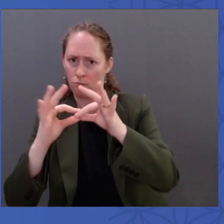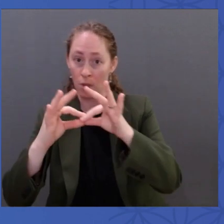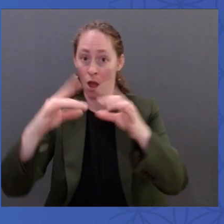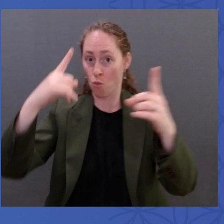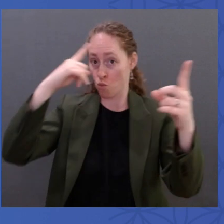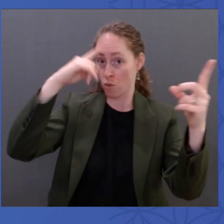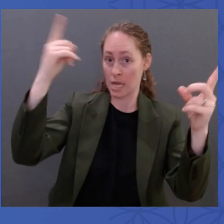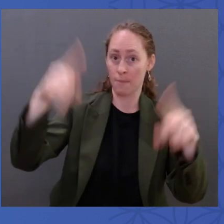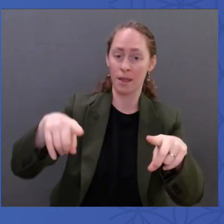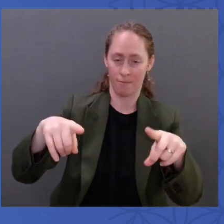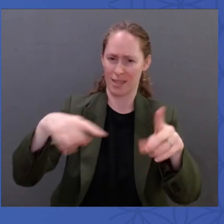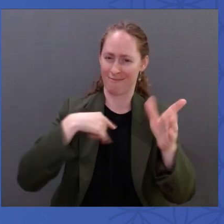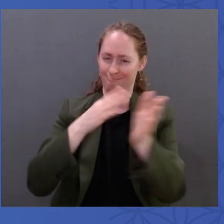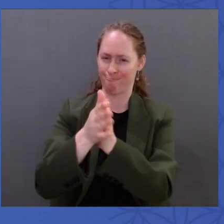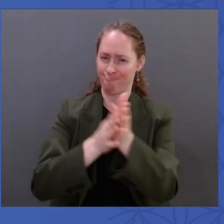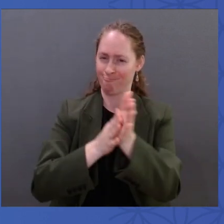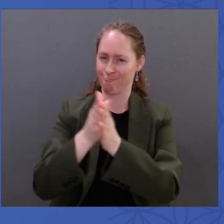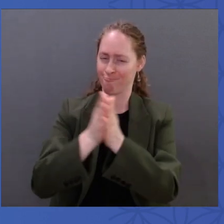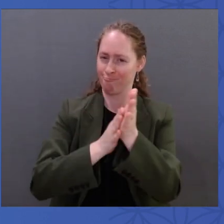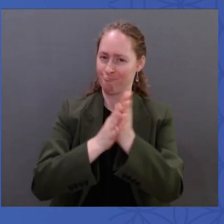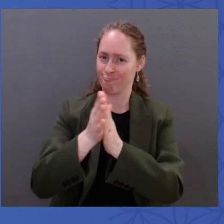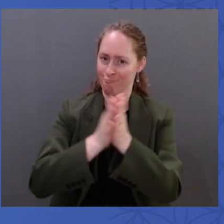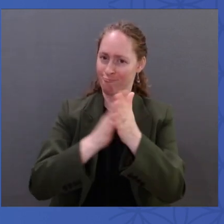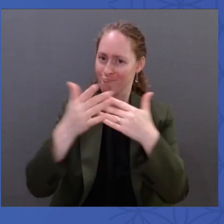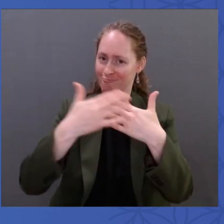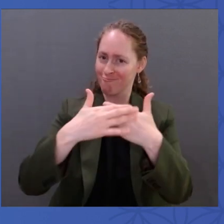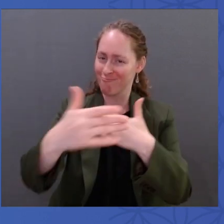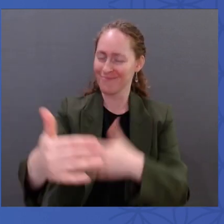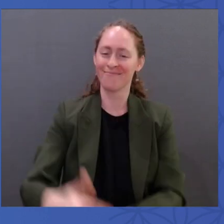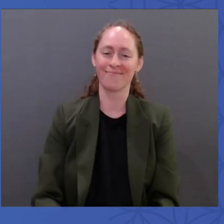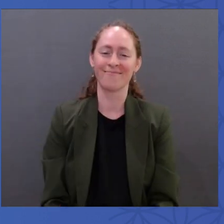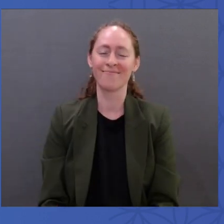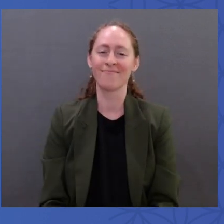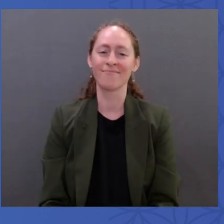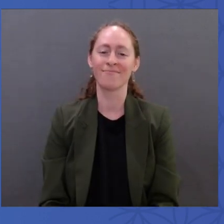I believe it is important for ASEAN, the source of dynamism in this region,